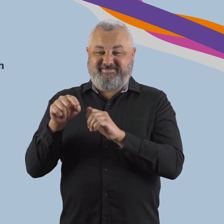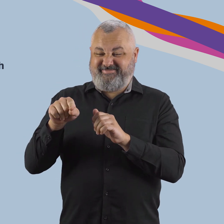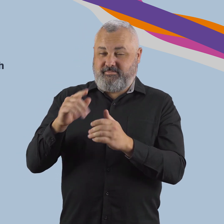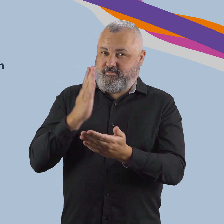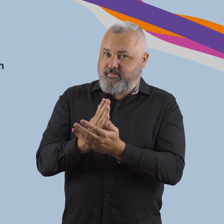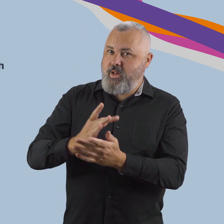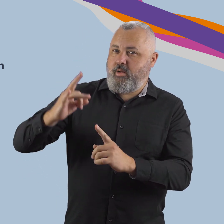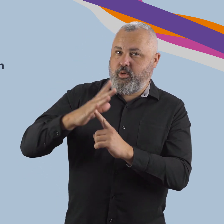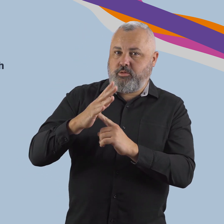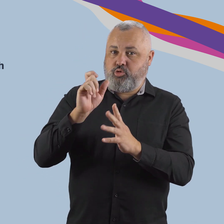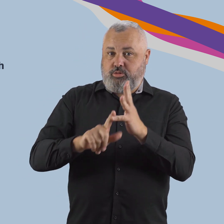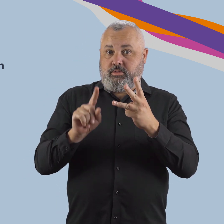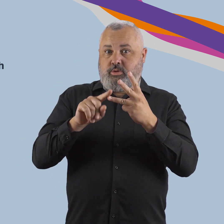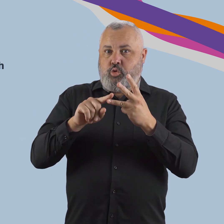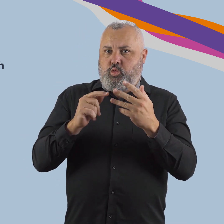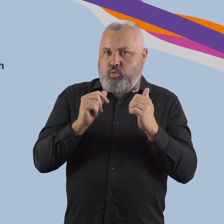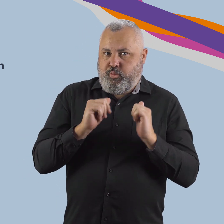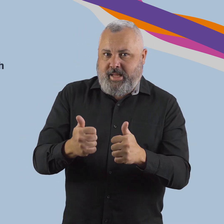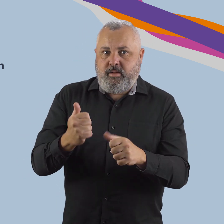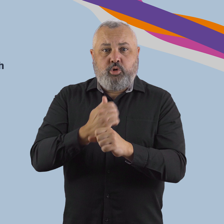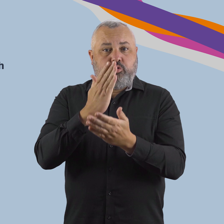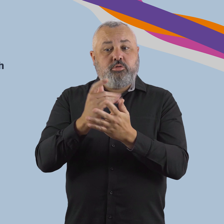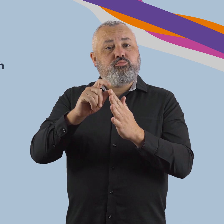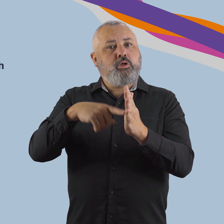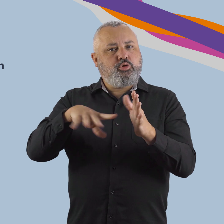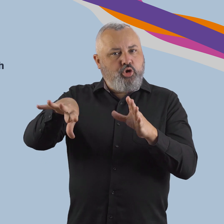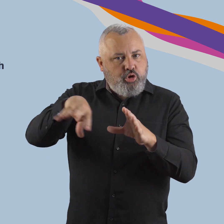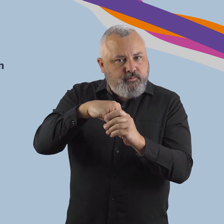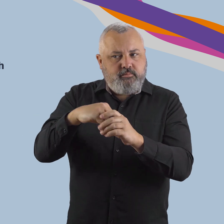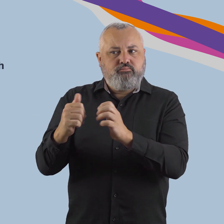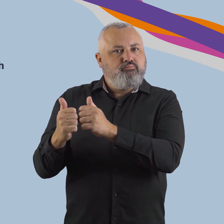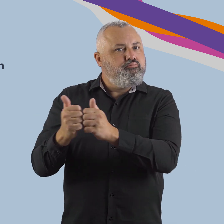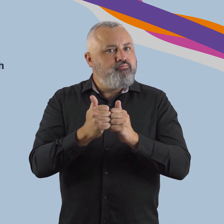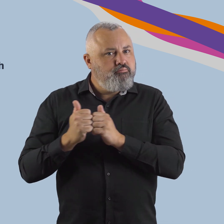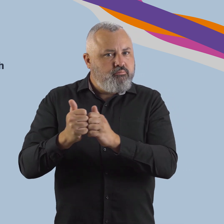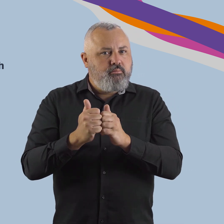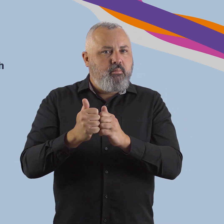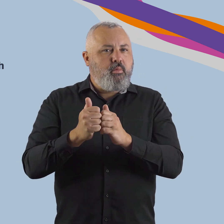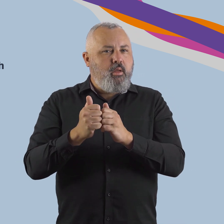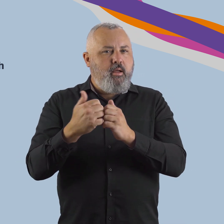It is important to do this step well, so your project will be inclusive and collaborative.